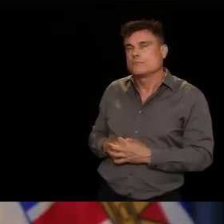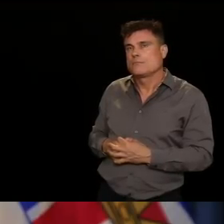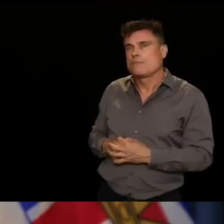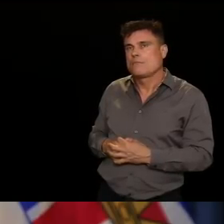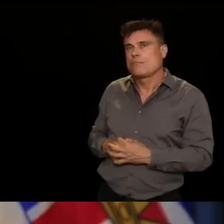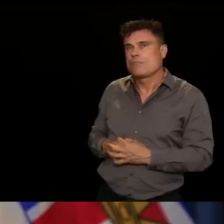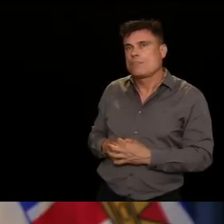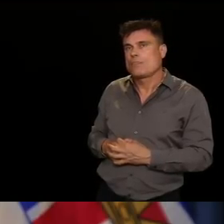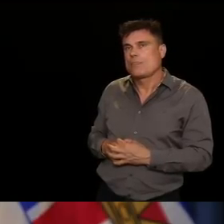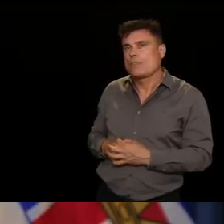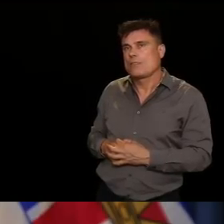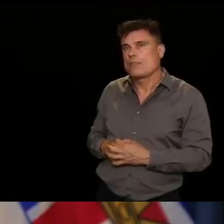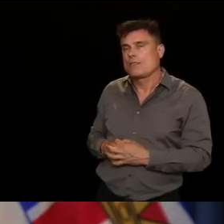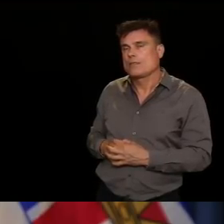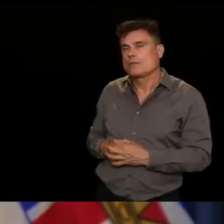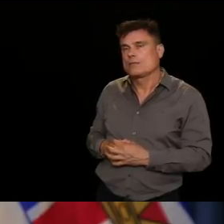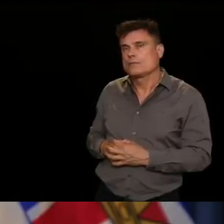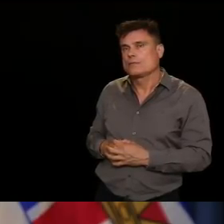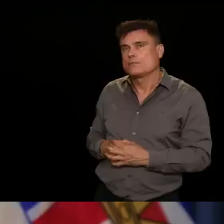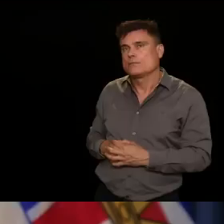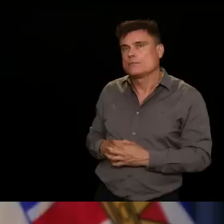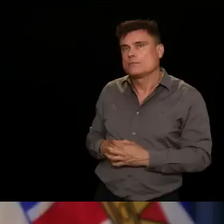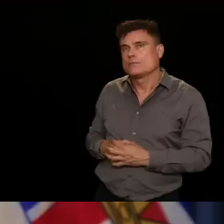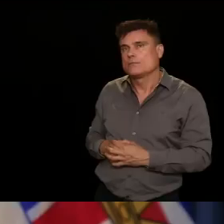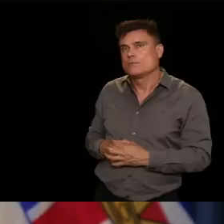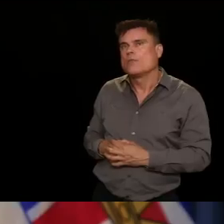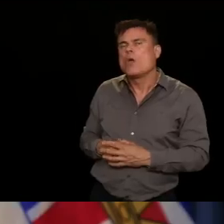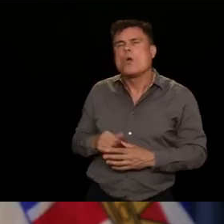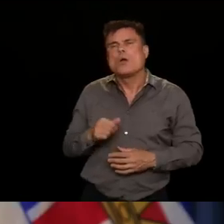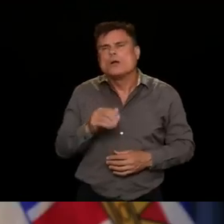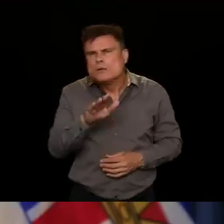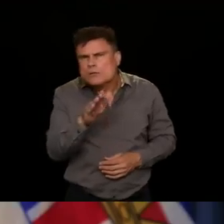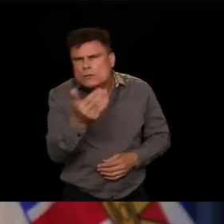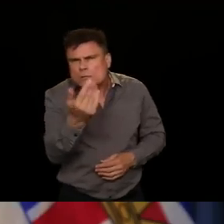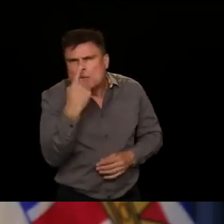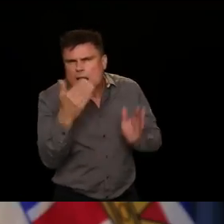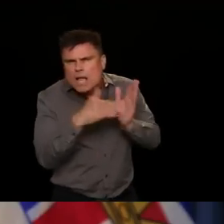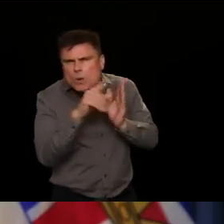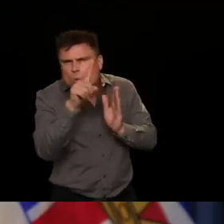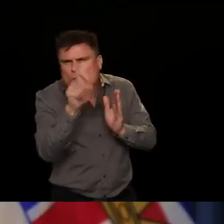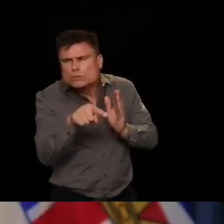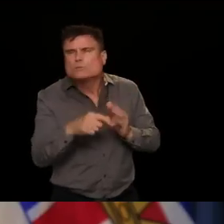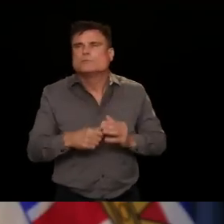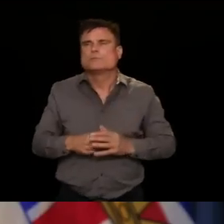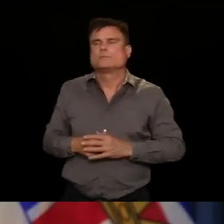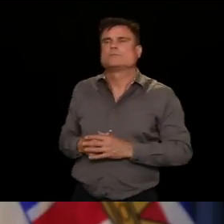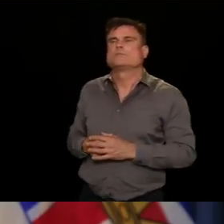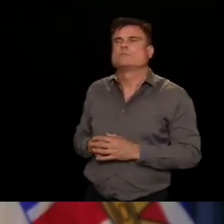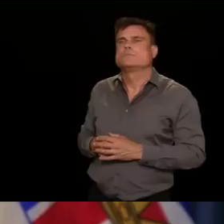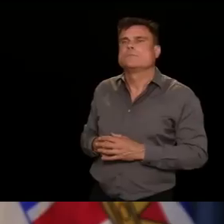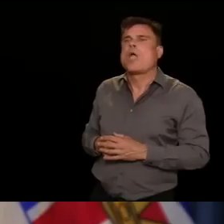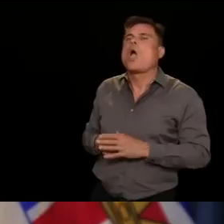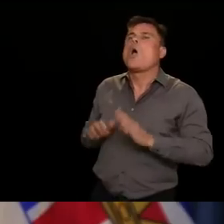wants to know about the wastewater tracking. You talked about who will benefit, can you talk about that